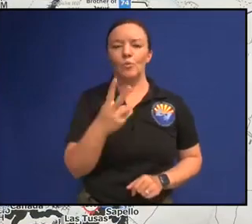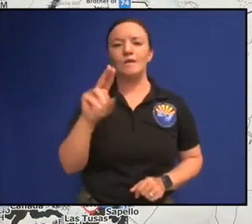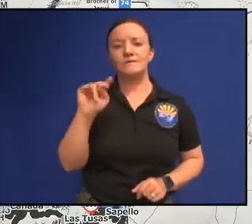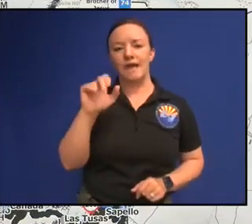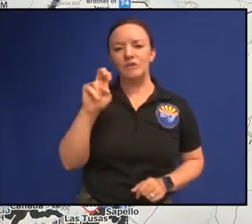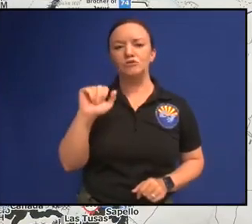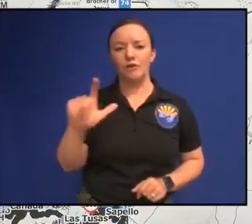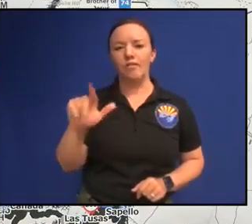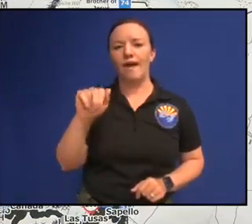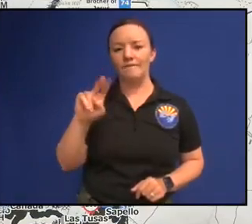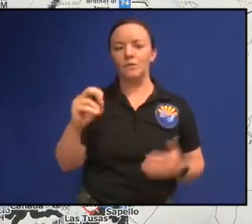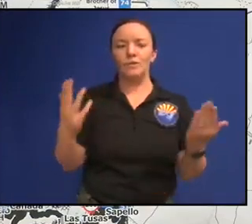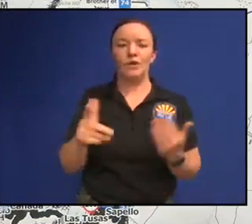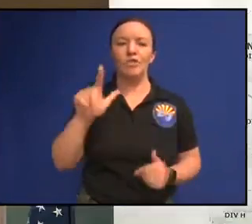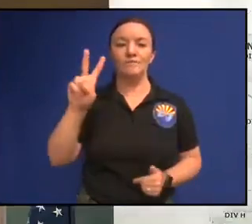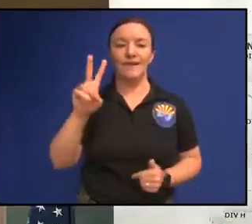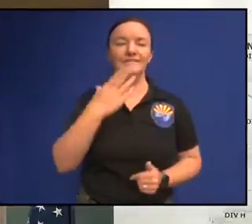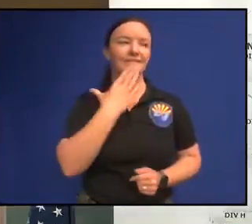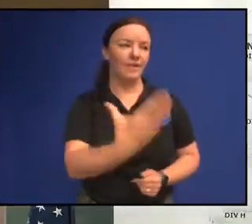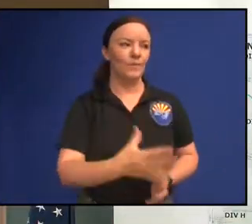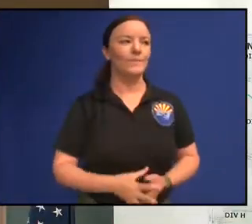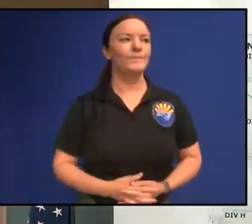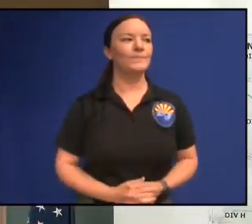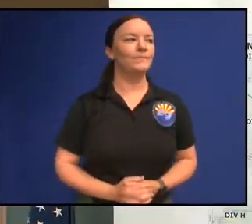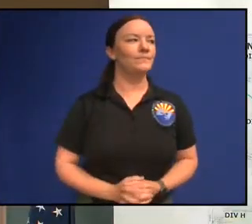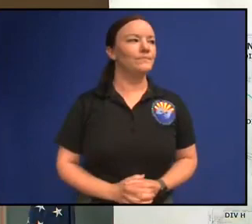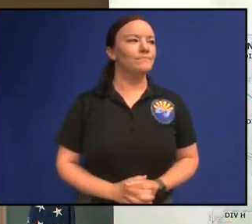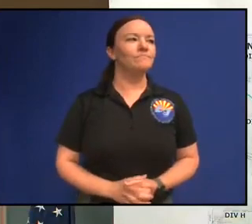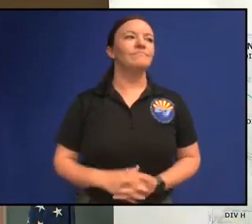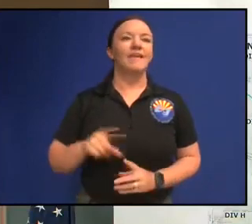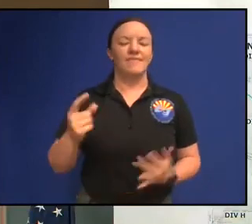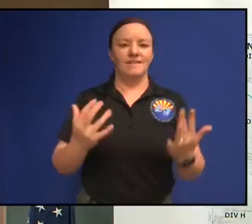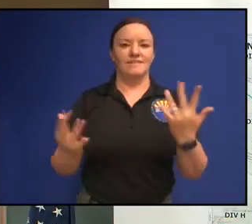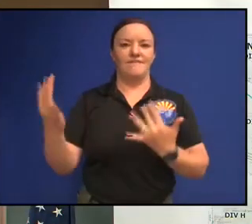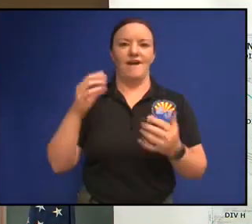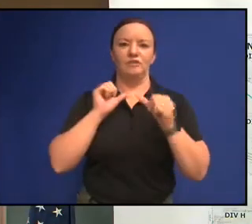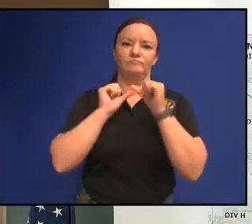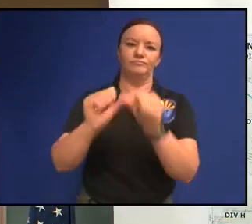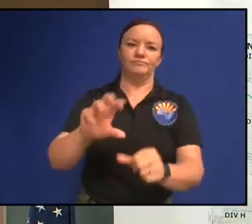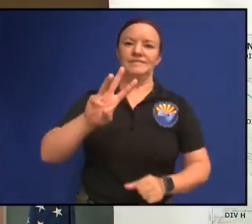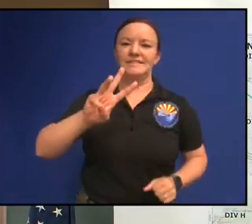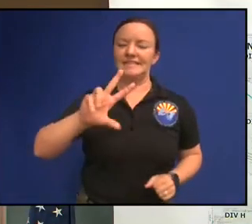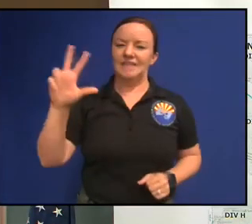THIS FIRE HAS BEEN GOING FOR 63 DAYS AND YOUR SAN